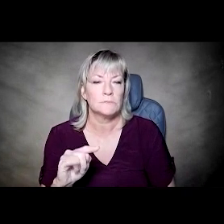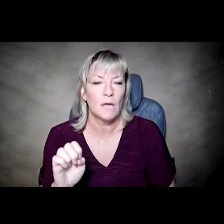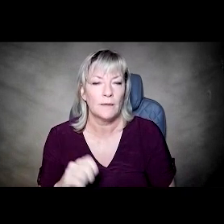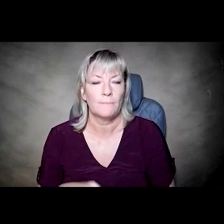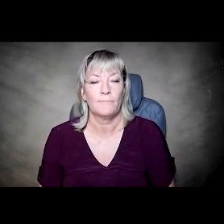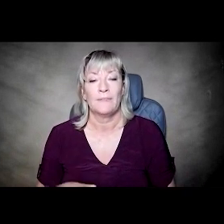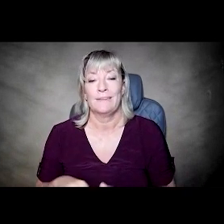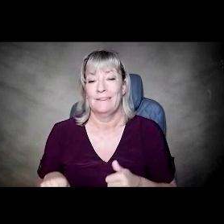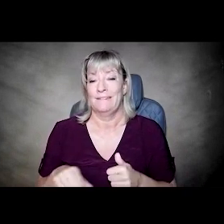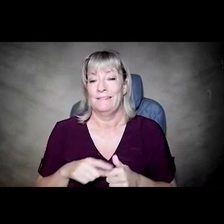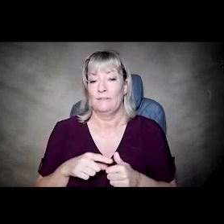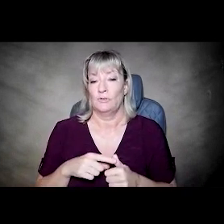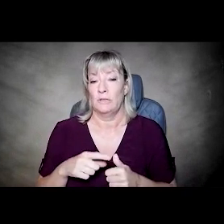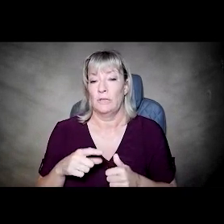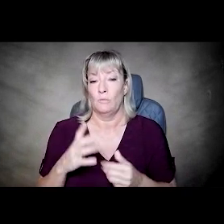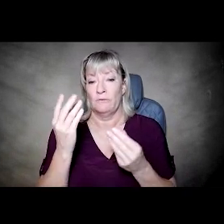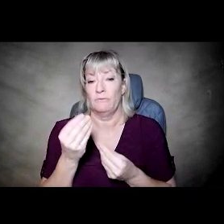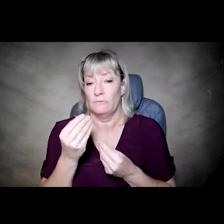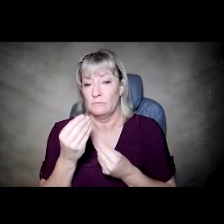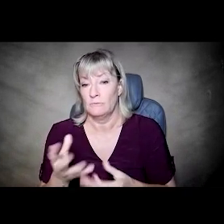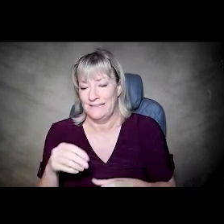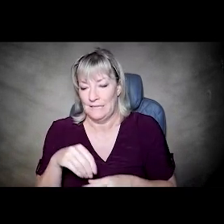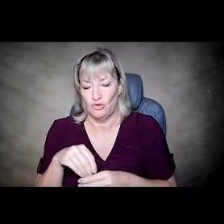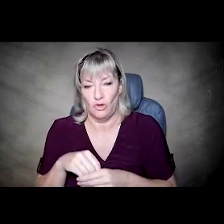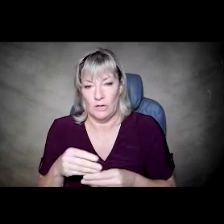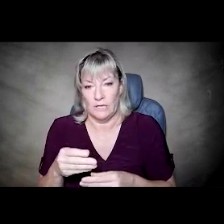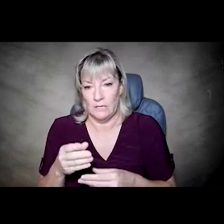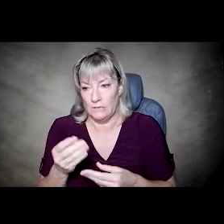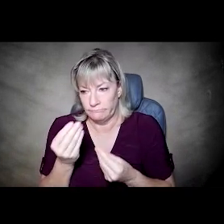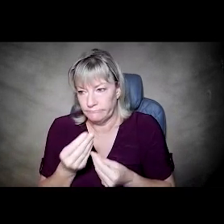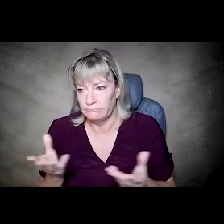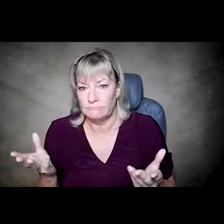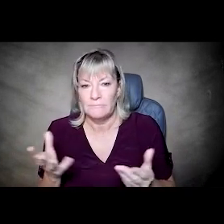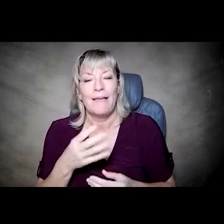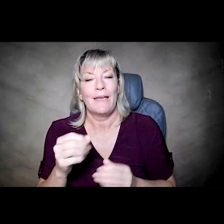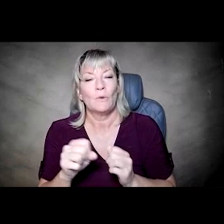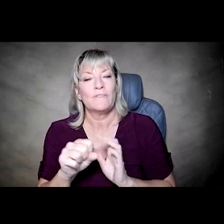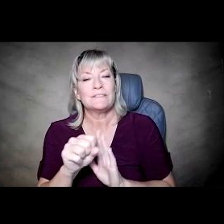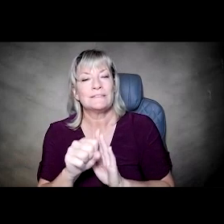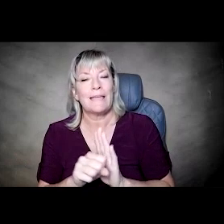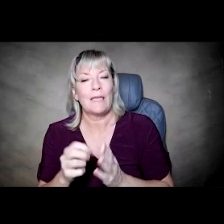Initially, we have shared the site internally and with the State Rehabilitation Council for